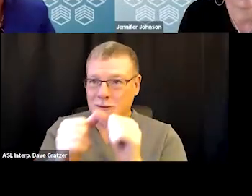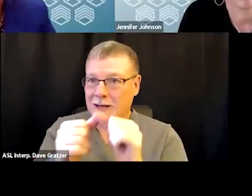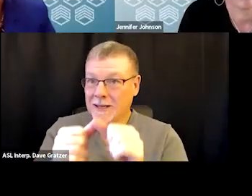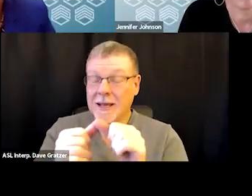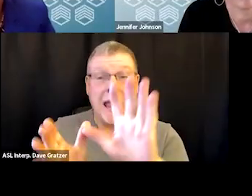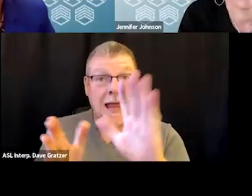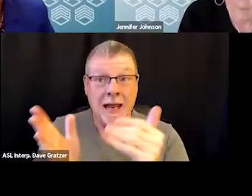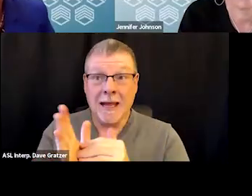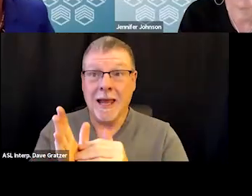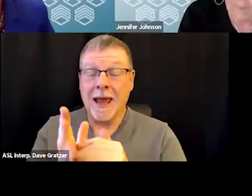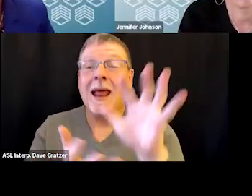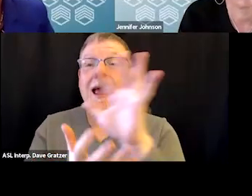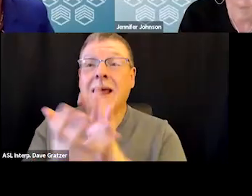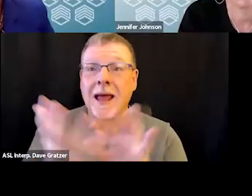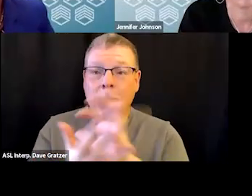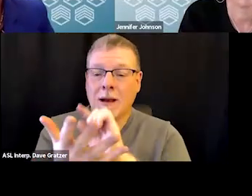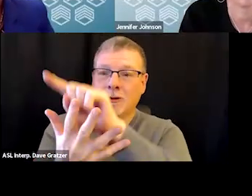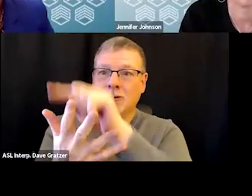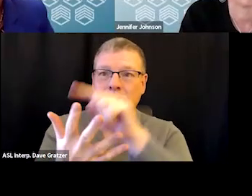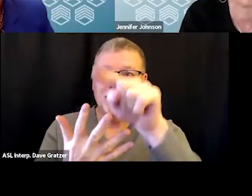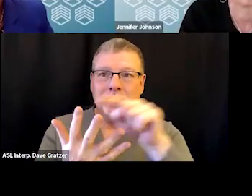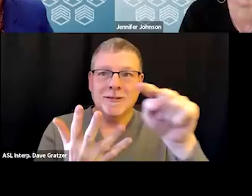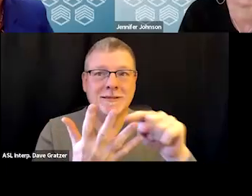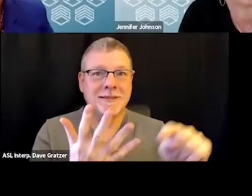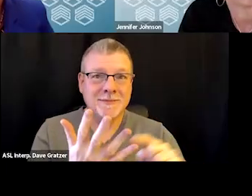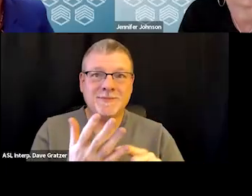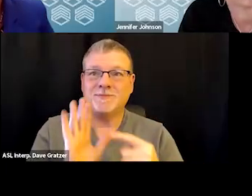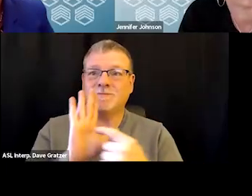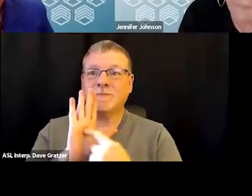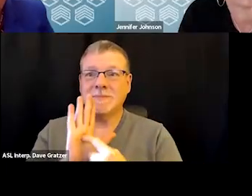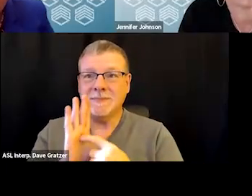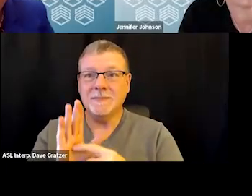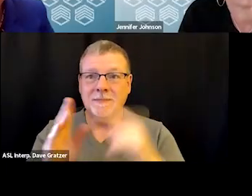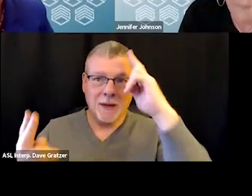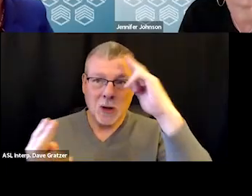again by a combination of schizophrenia symptoms such as hallucinations,